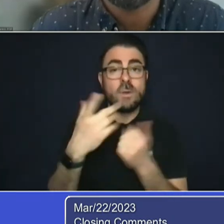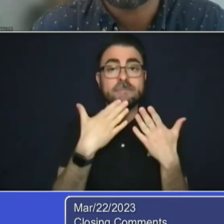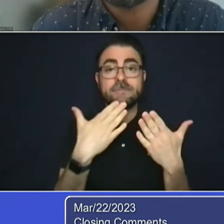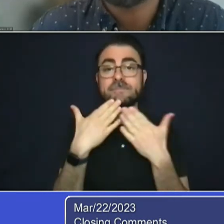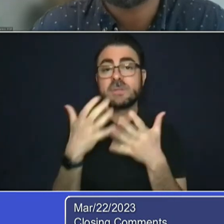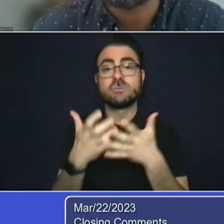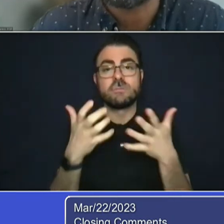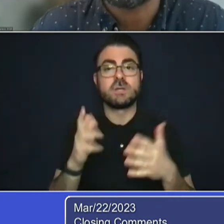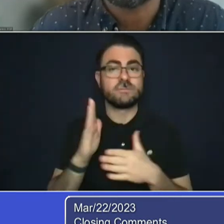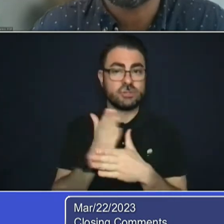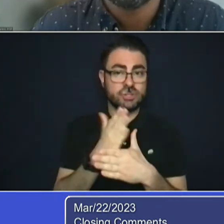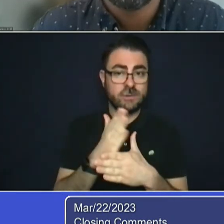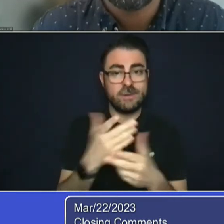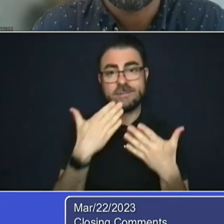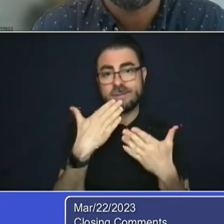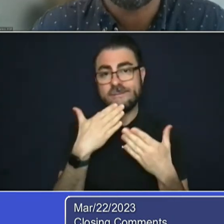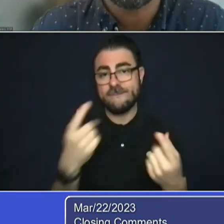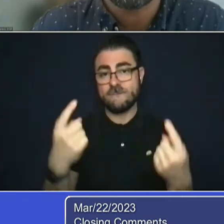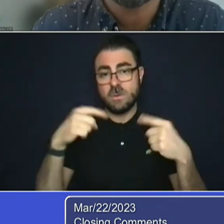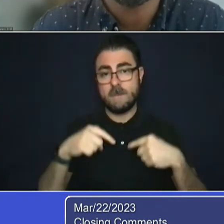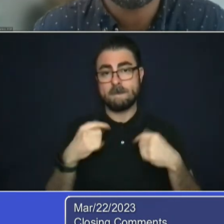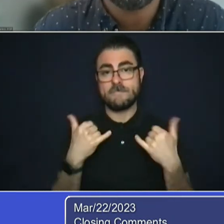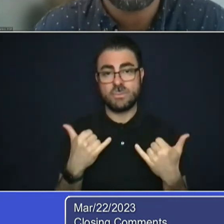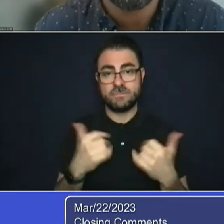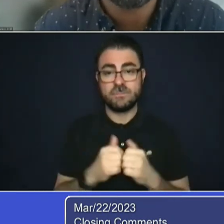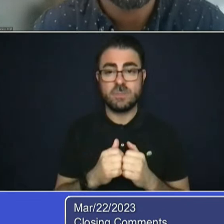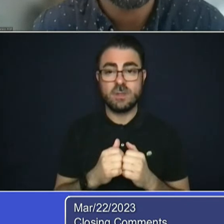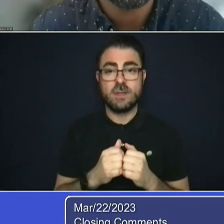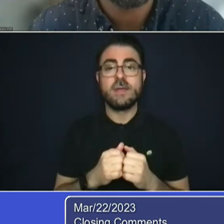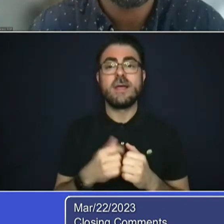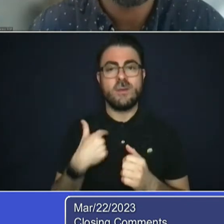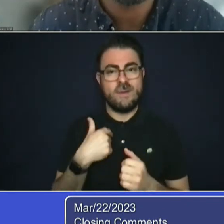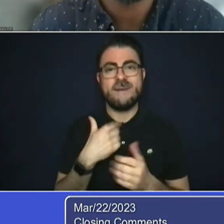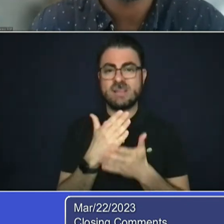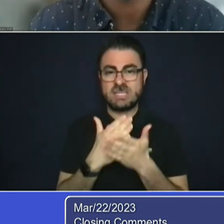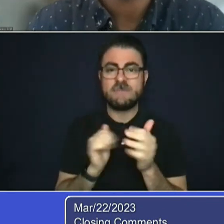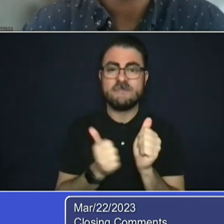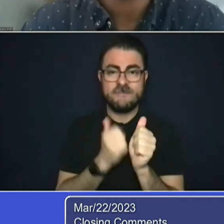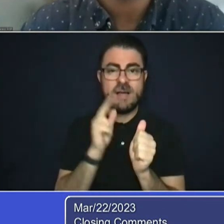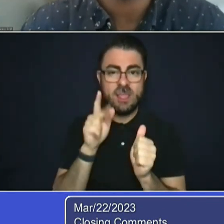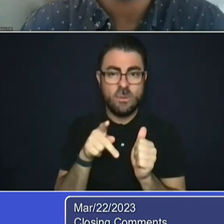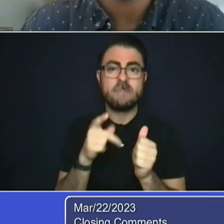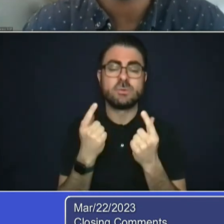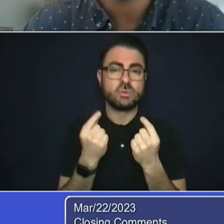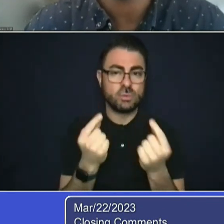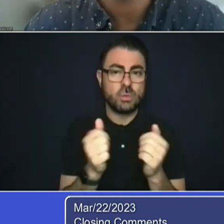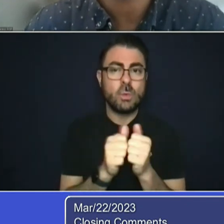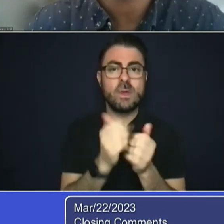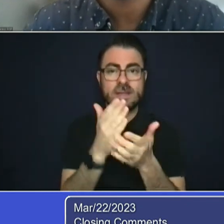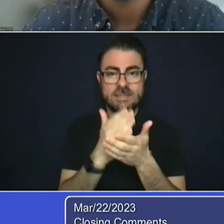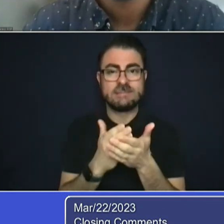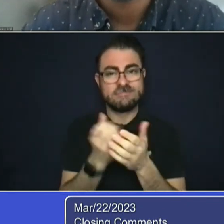EVERYONE, THANK YOU. THANK YOU VERY MUCH FOR SHARING. THANK YOU FOR BEING HERE.